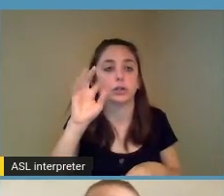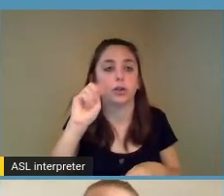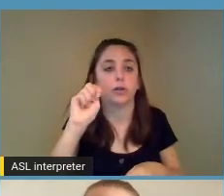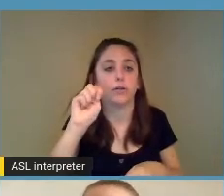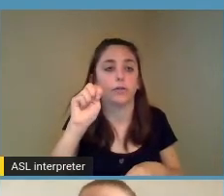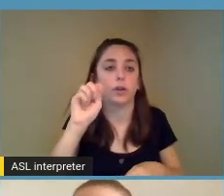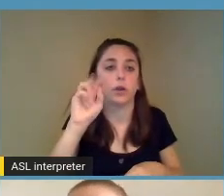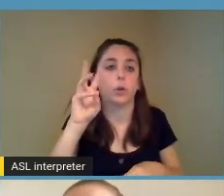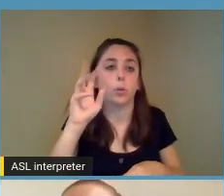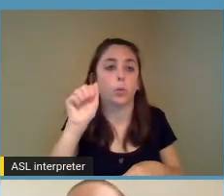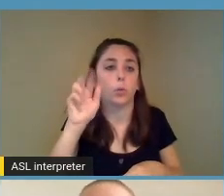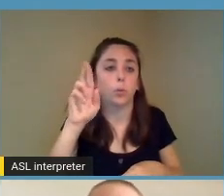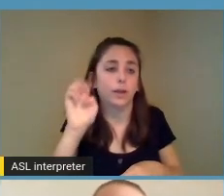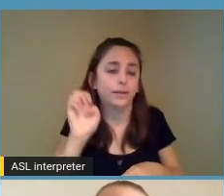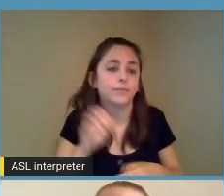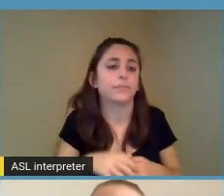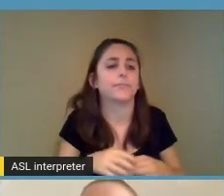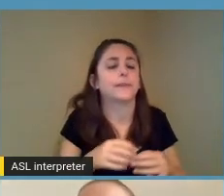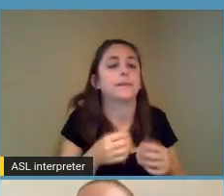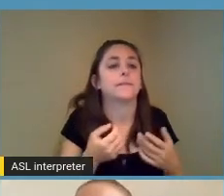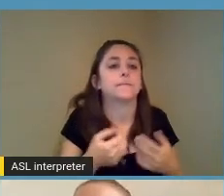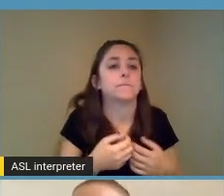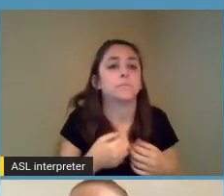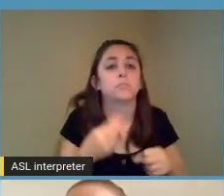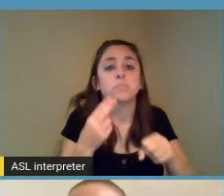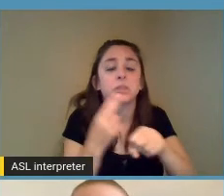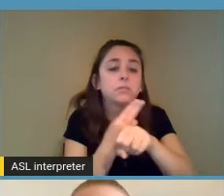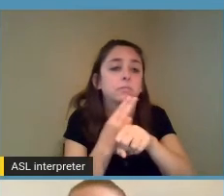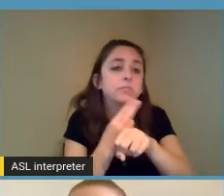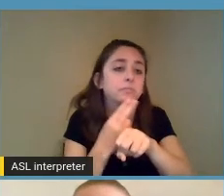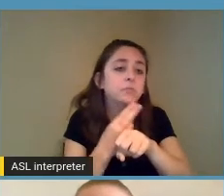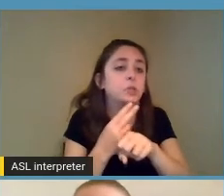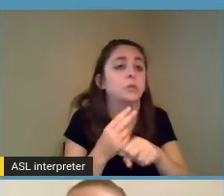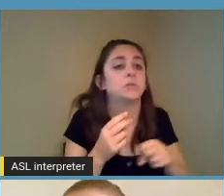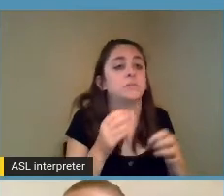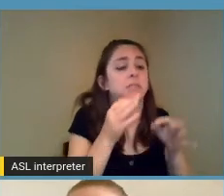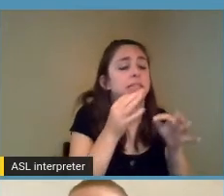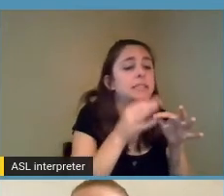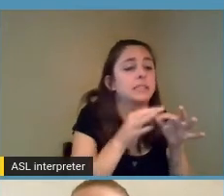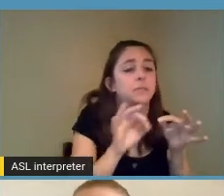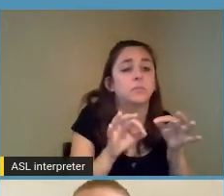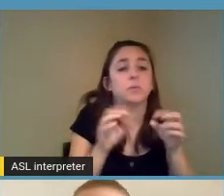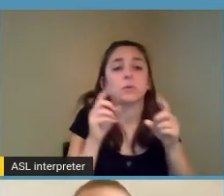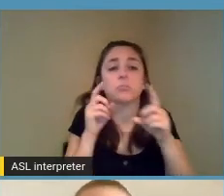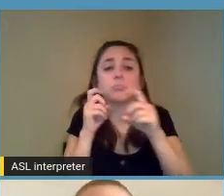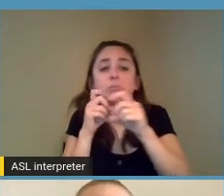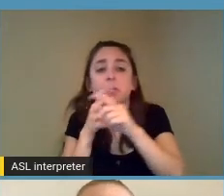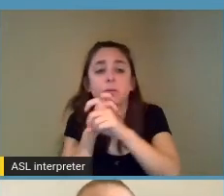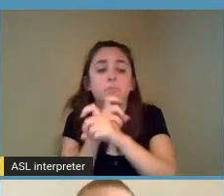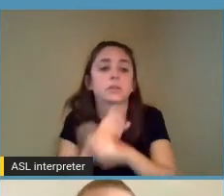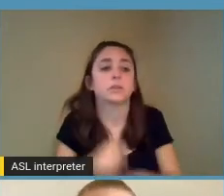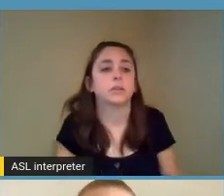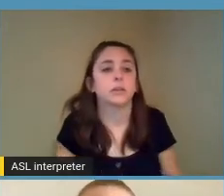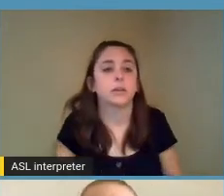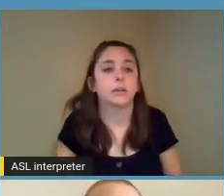a simple interview podcast or a more complex documentary narrative style show. Then if